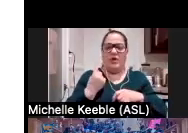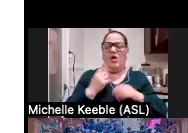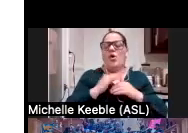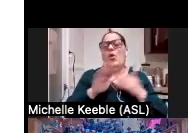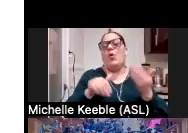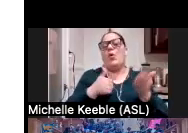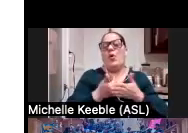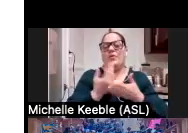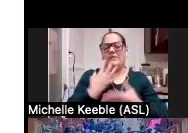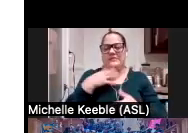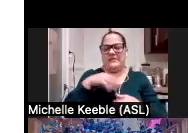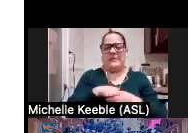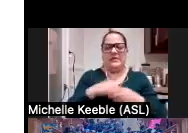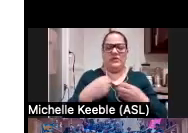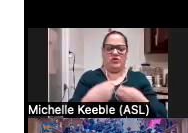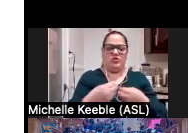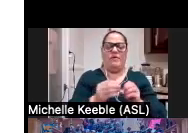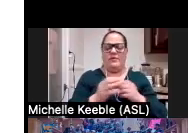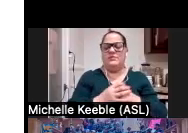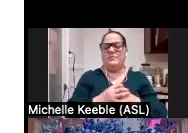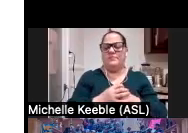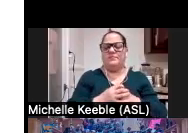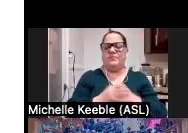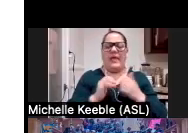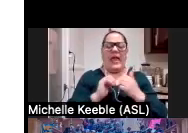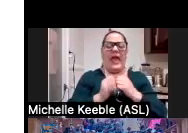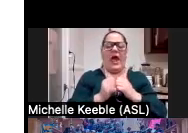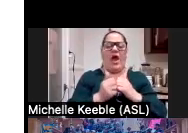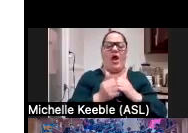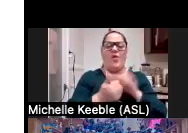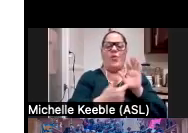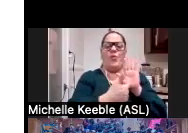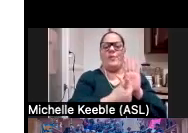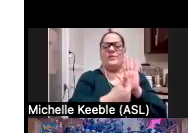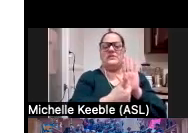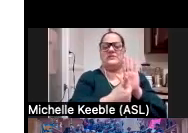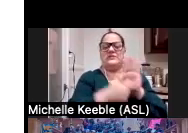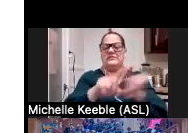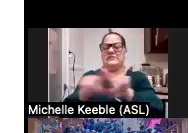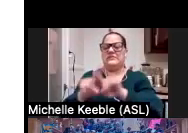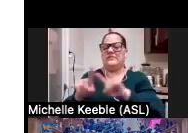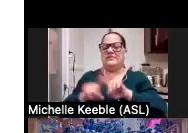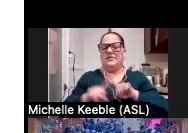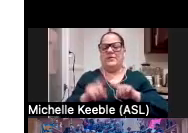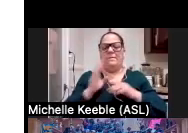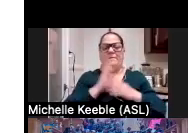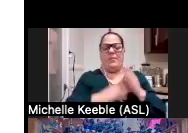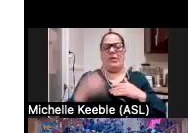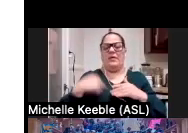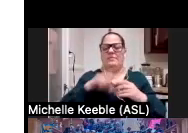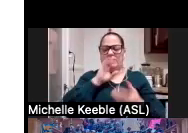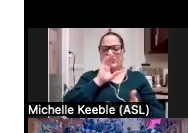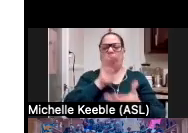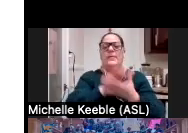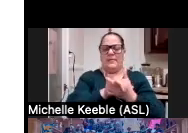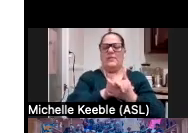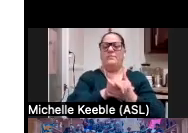um is in his office and how it represents different aspects of his commitment uh to